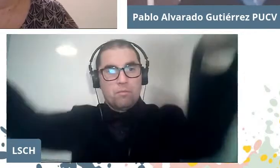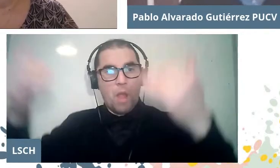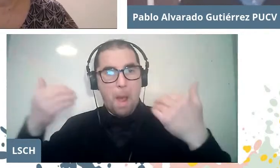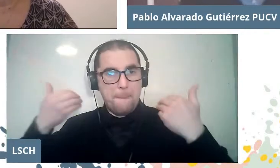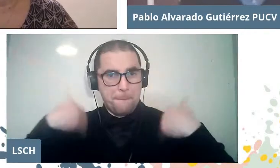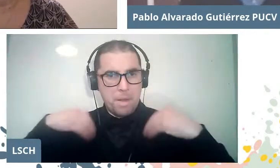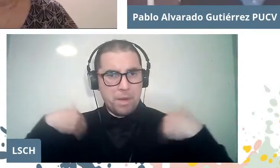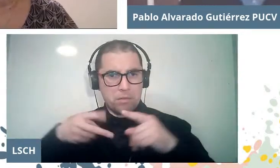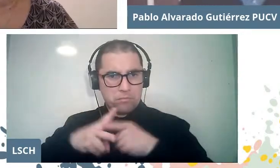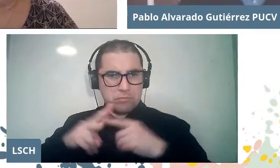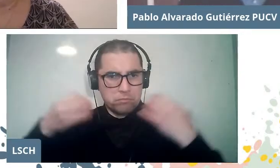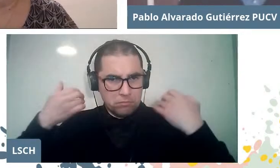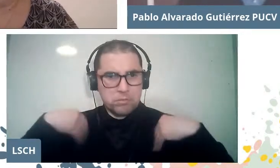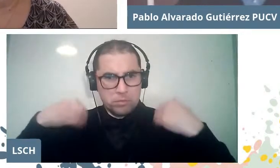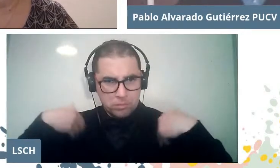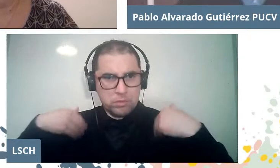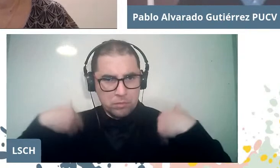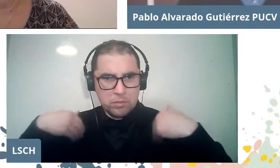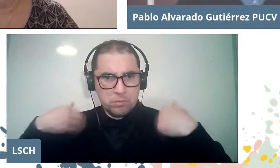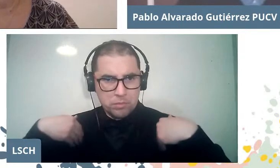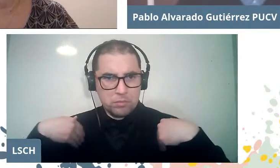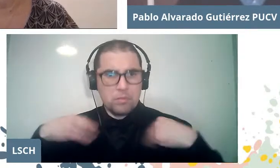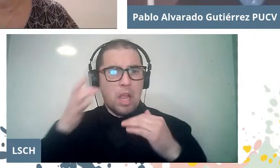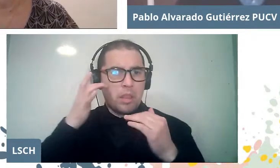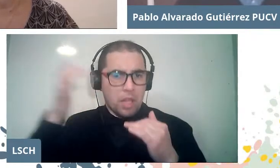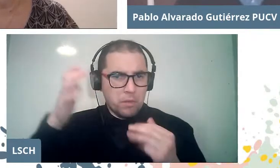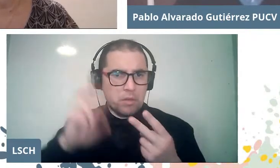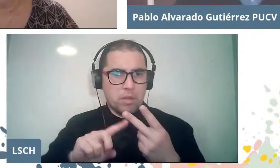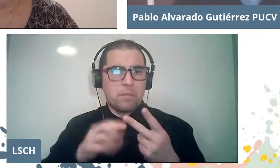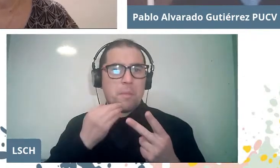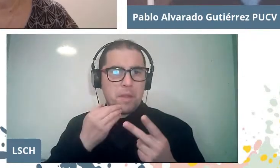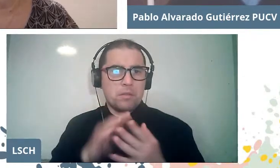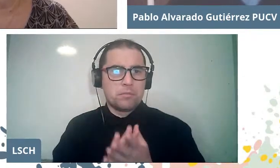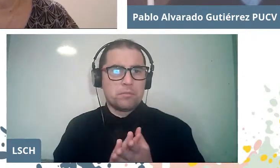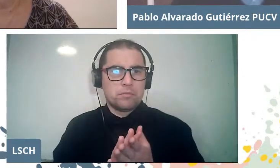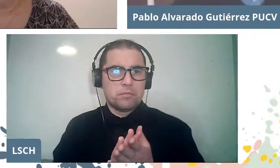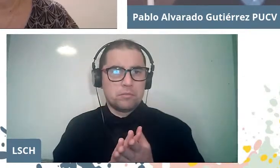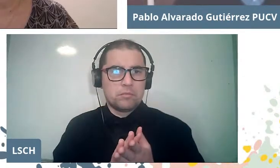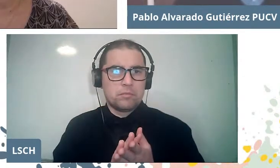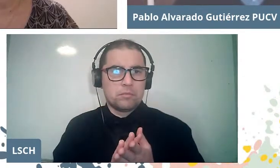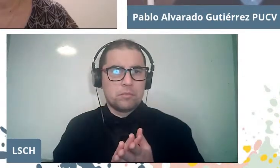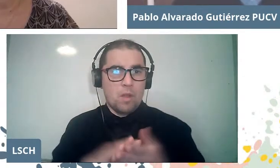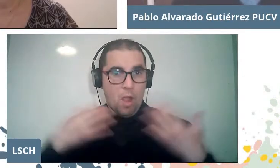not only an intellectual preparation, but also have a physical preparation.